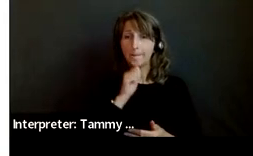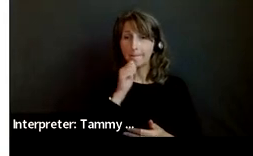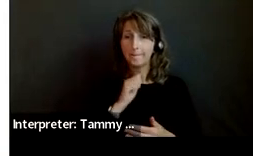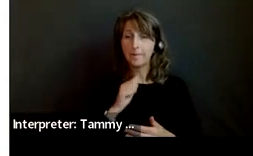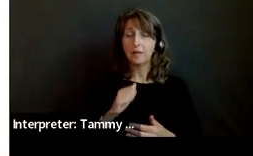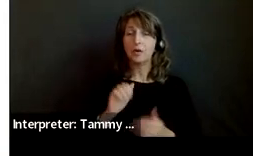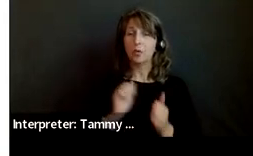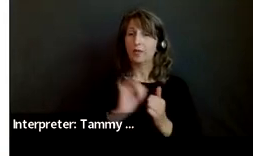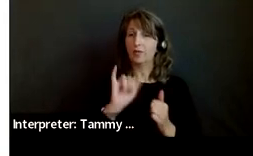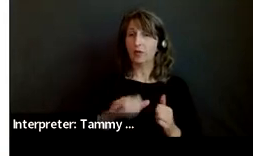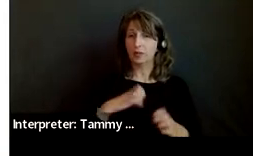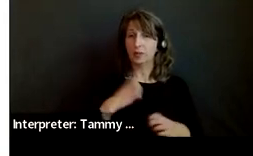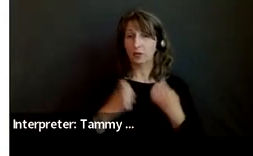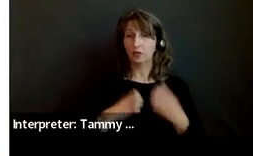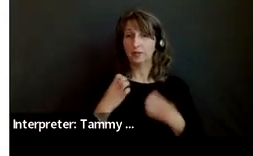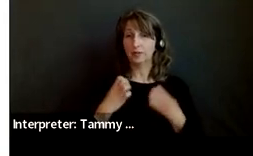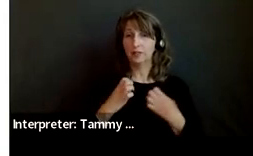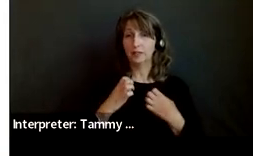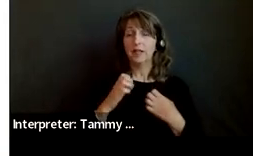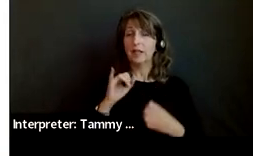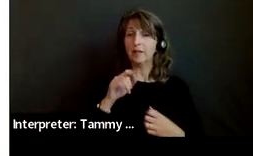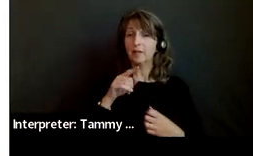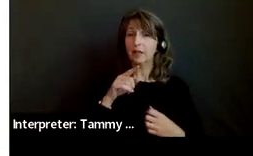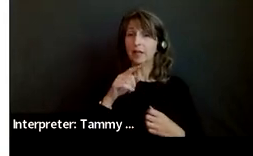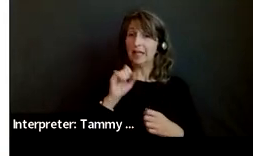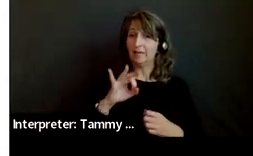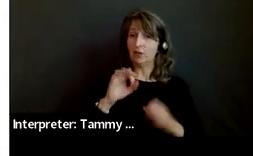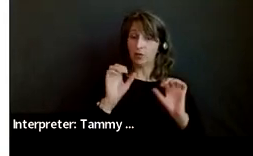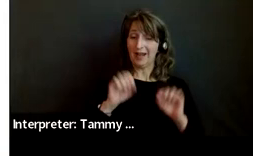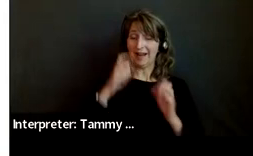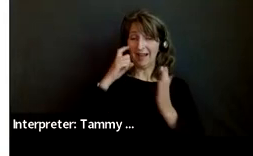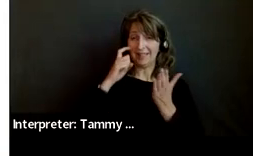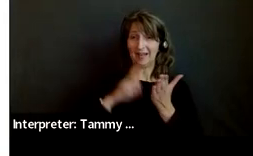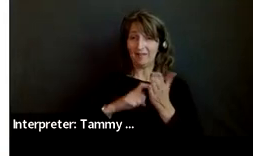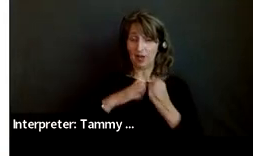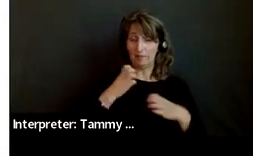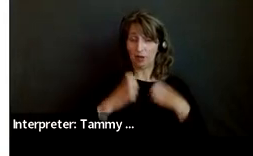When you are able to identify the emotion you are feeling, you are able to consciously put in coping mechanisms to accept this feeling and to cope through it.